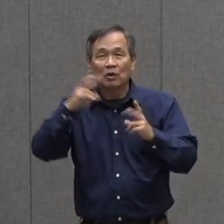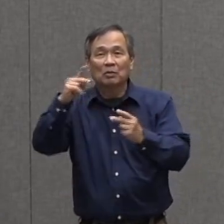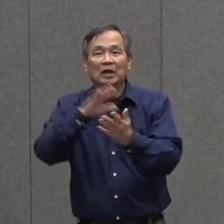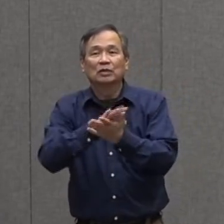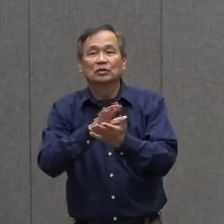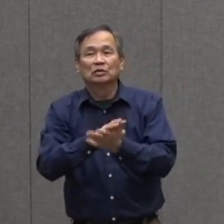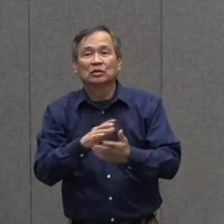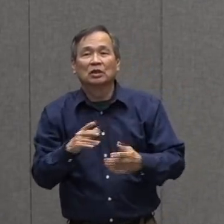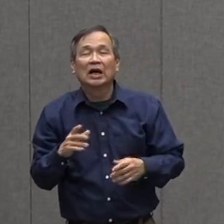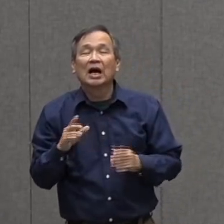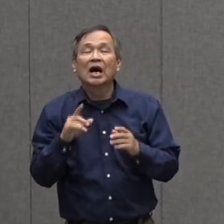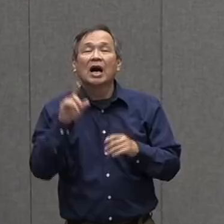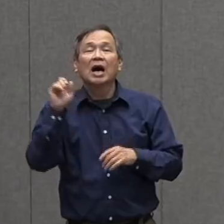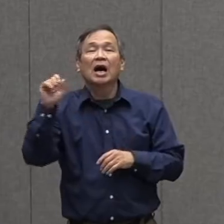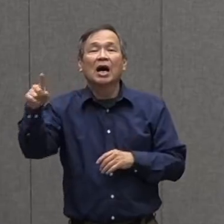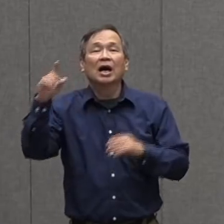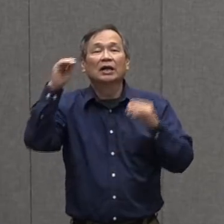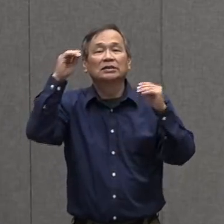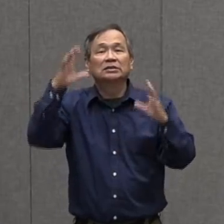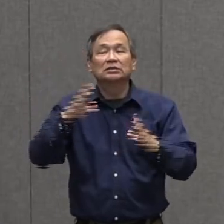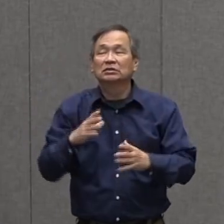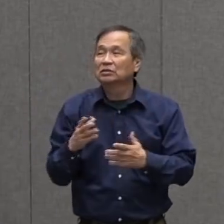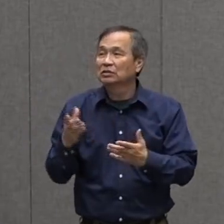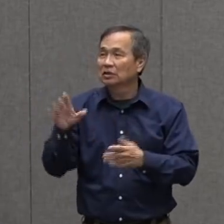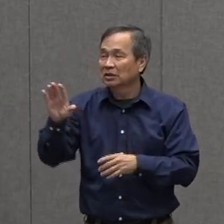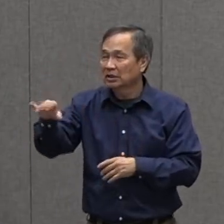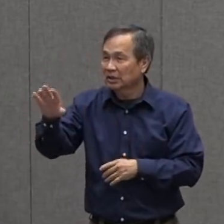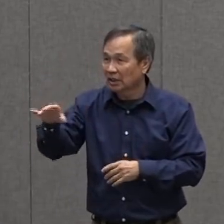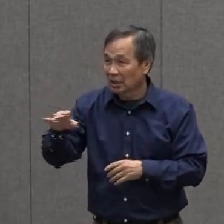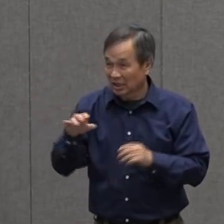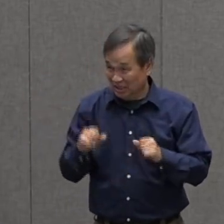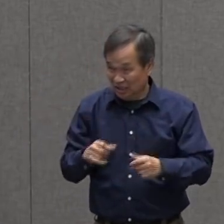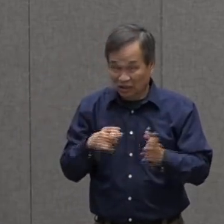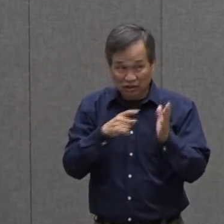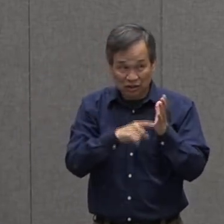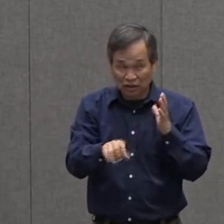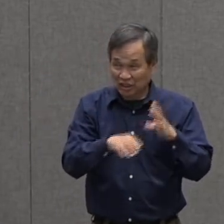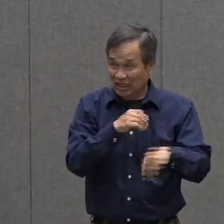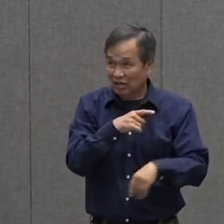ask your teacher or a librarian if you can check out some folktales.